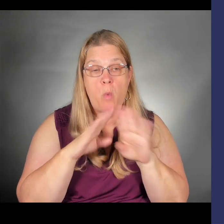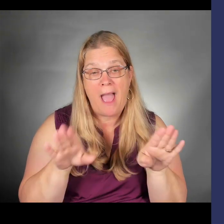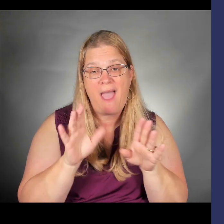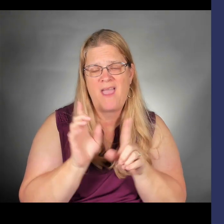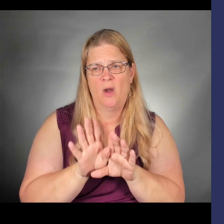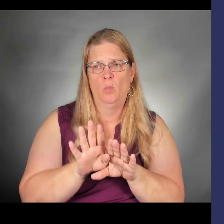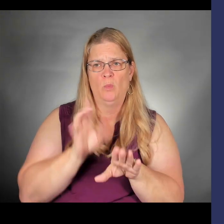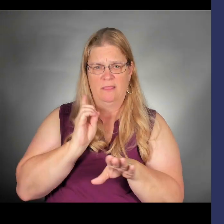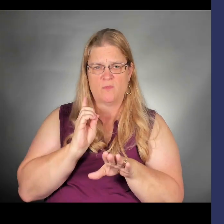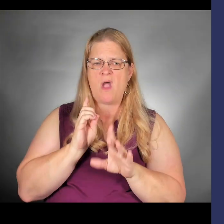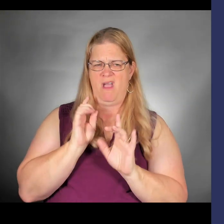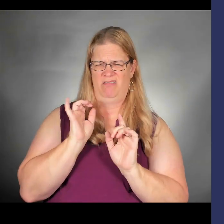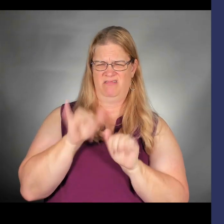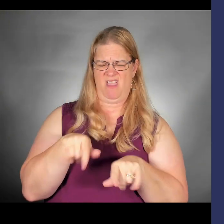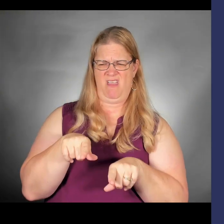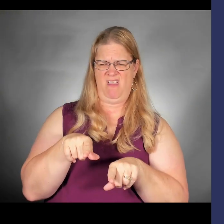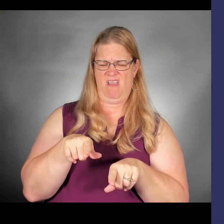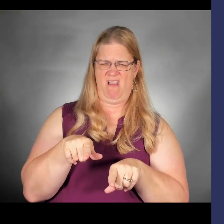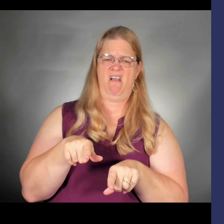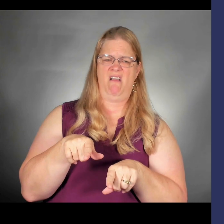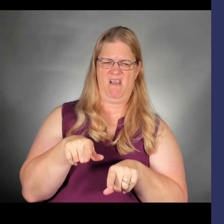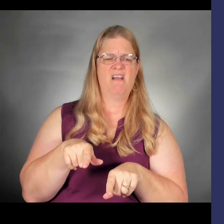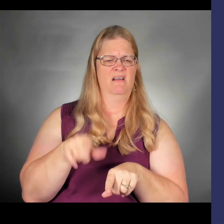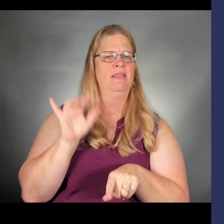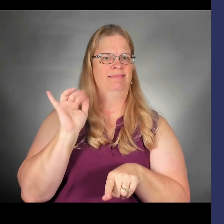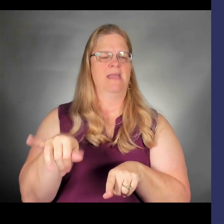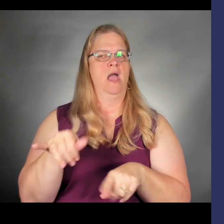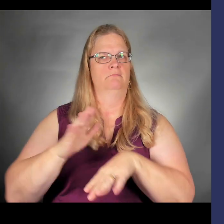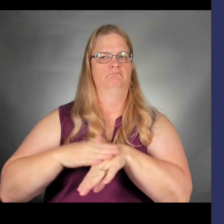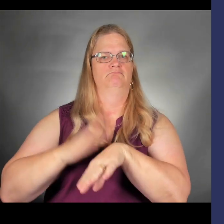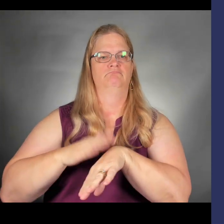they demonstrate a lack of motivation or withdrawal attitude.